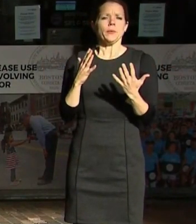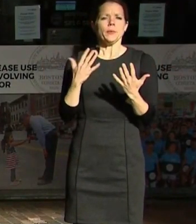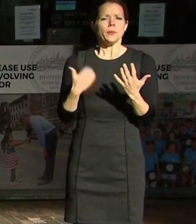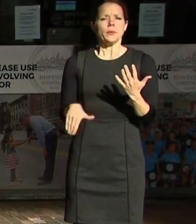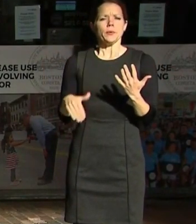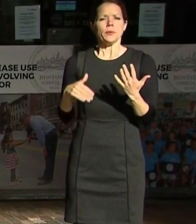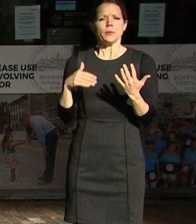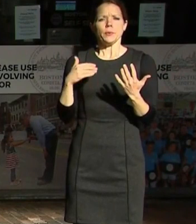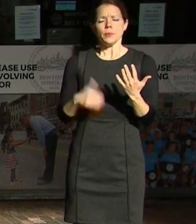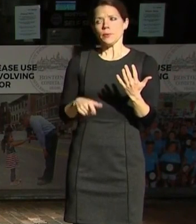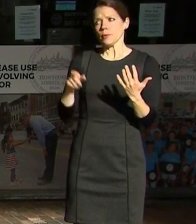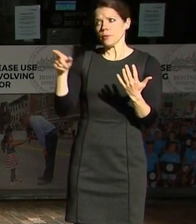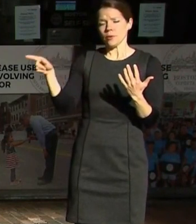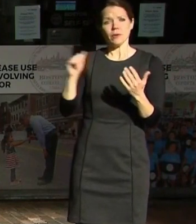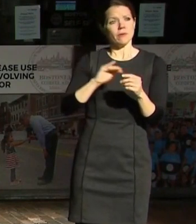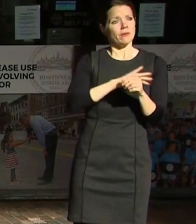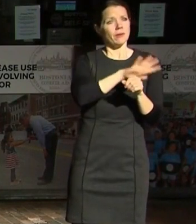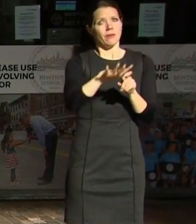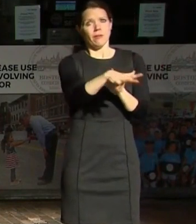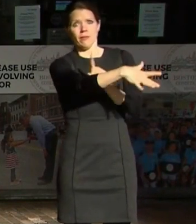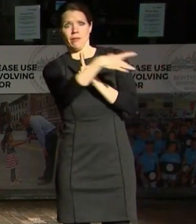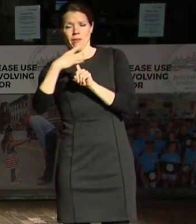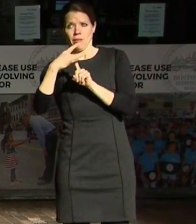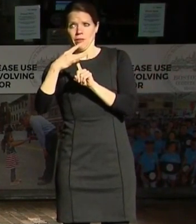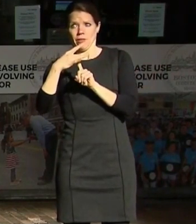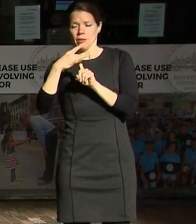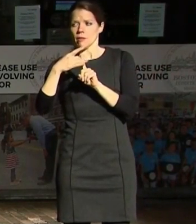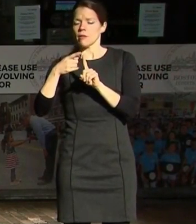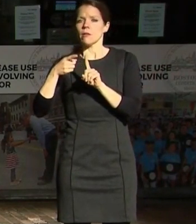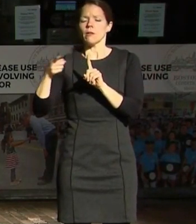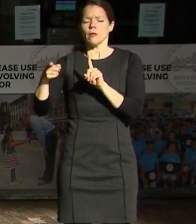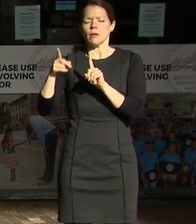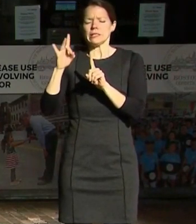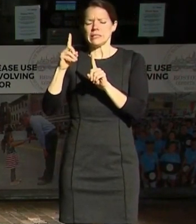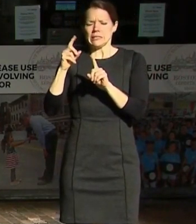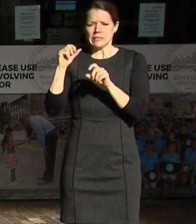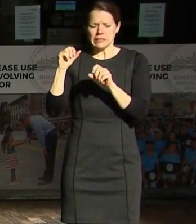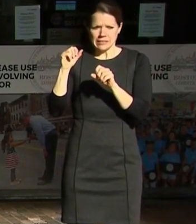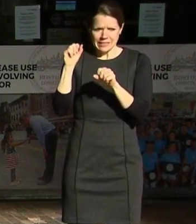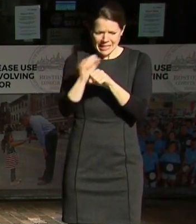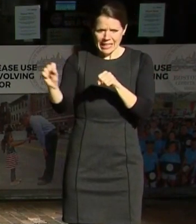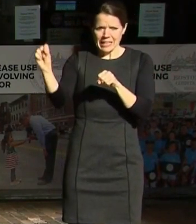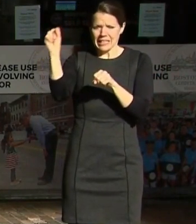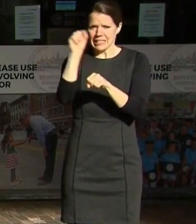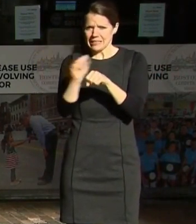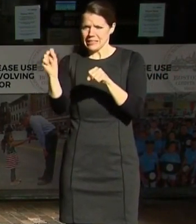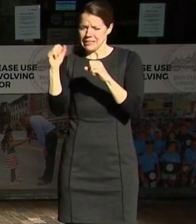WE ARE HERE TO EVEN BRING YOU THIS SAD NEWS. HE FOUGHT A VALIANT AND COURAGEOUS FIGHT AGAINST COVID-